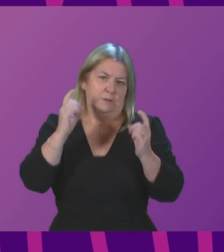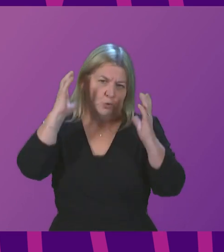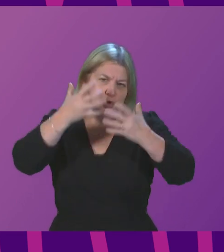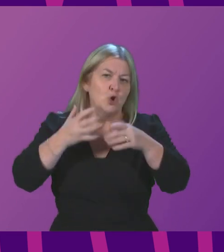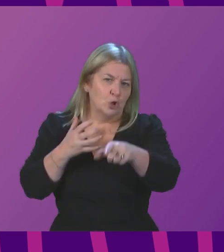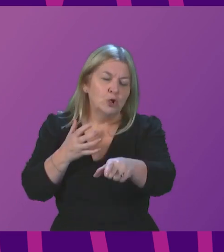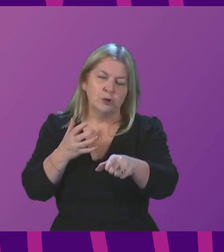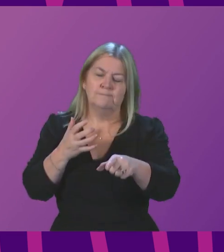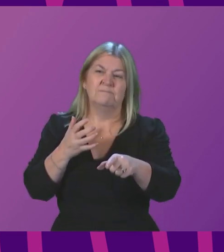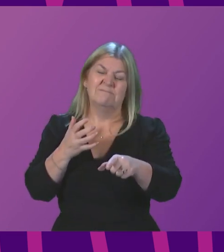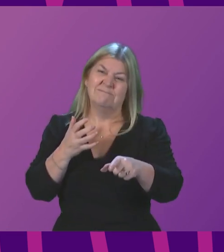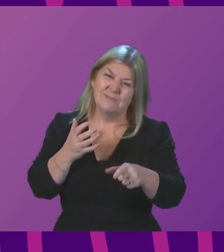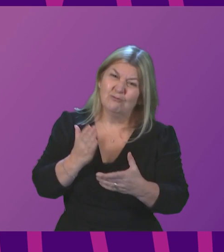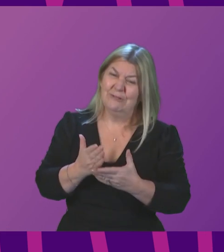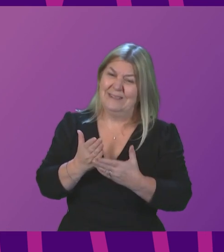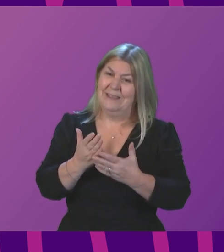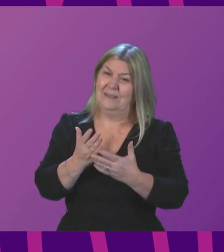that it is the case that islanders are being overlooked. There are rigorous processes that